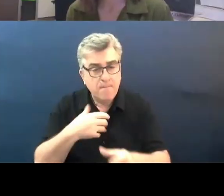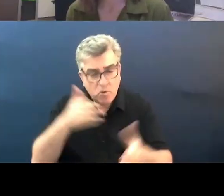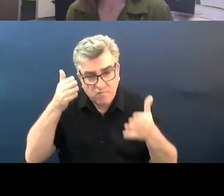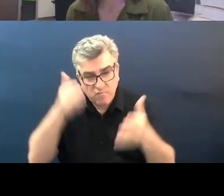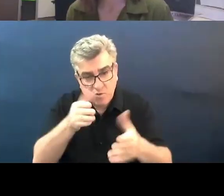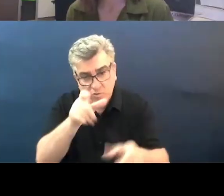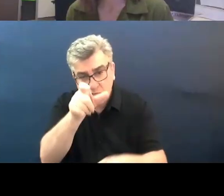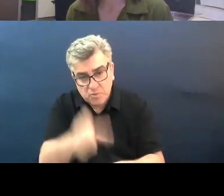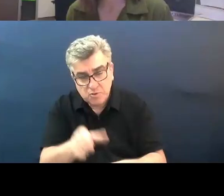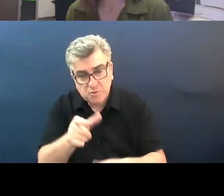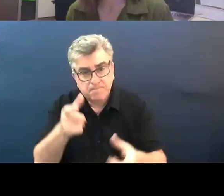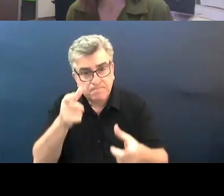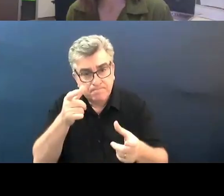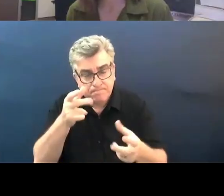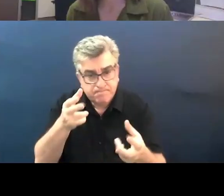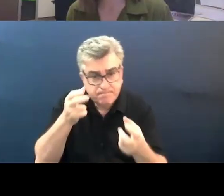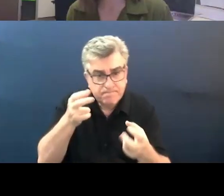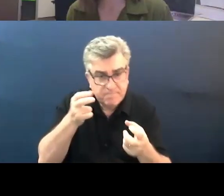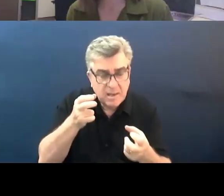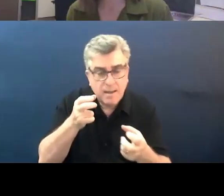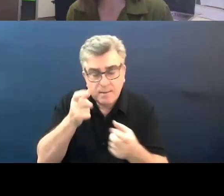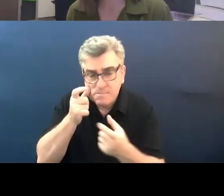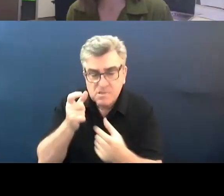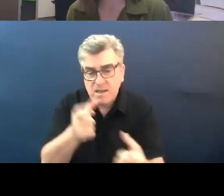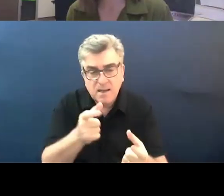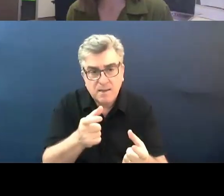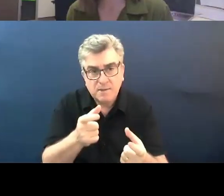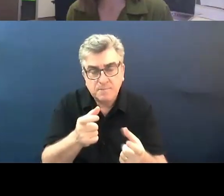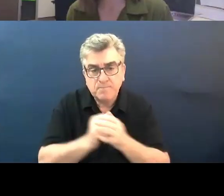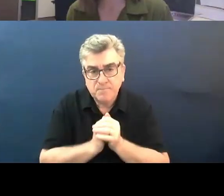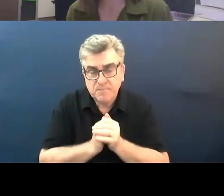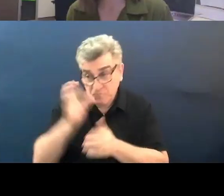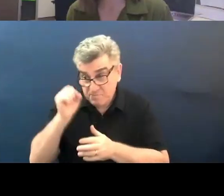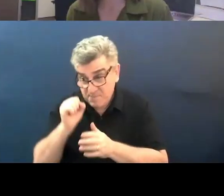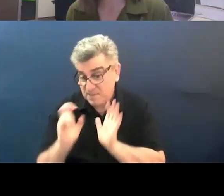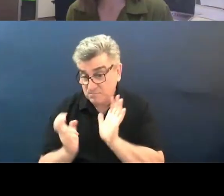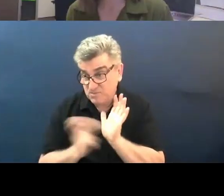Don't forget to sign up to our newsletter, which is due out next week. This also has a spotlight